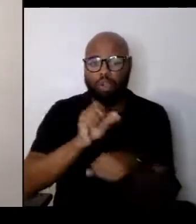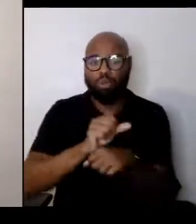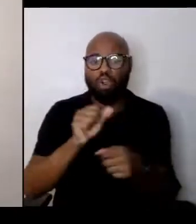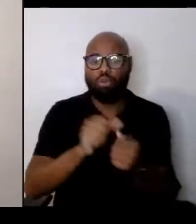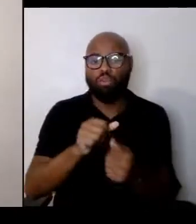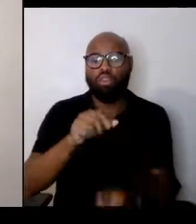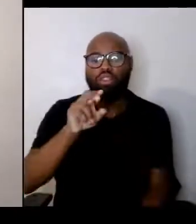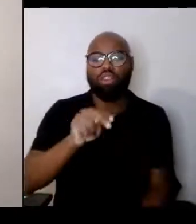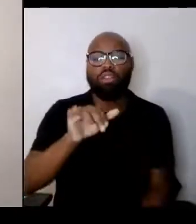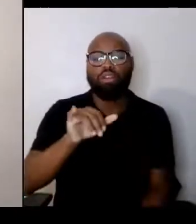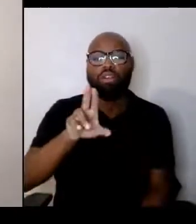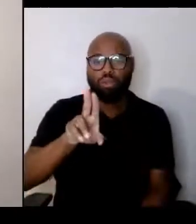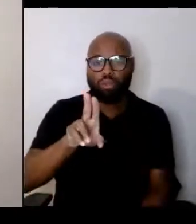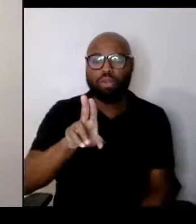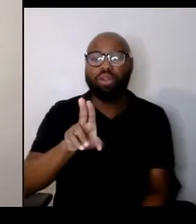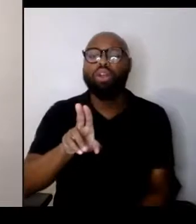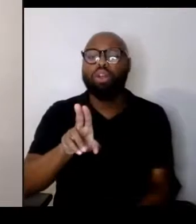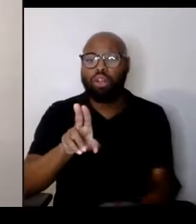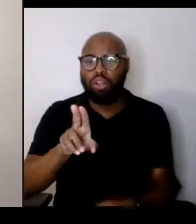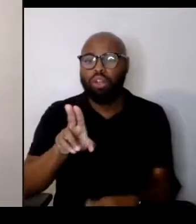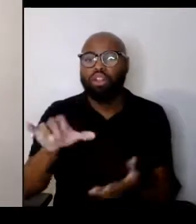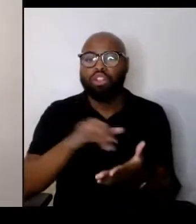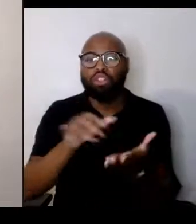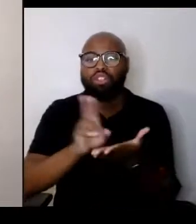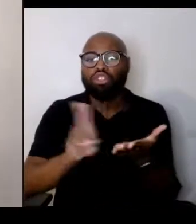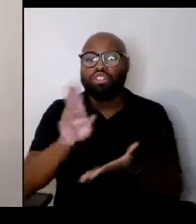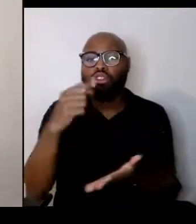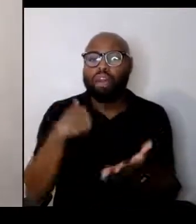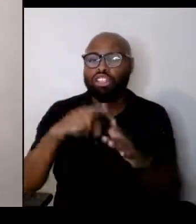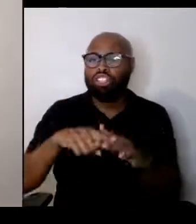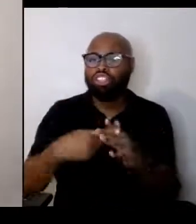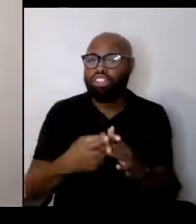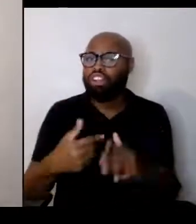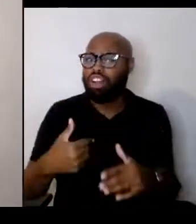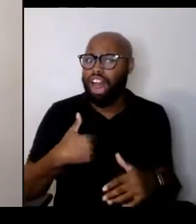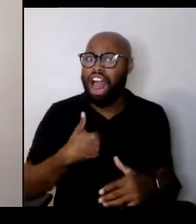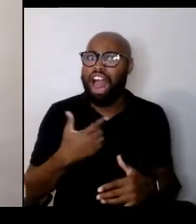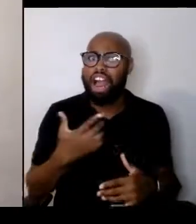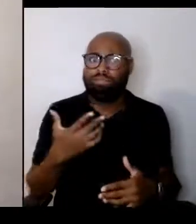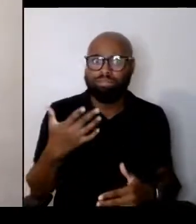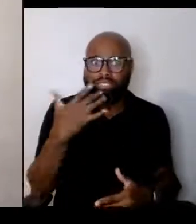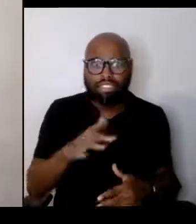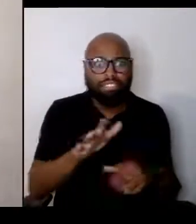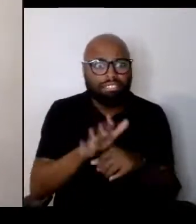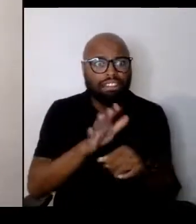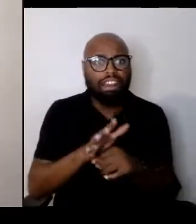you know, when I began, I was fortunate enough to be offered a large scholarship to attend